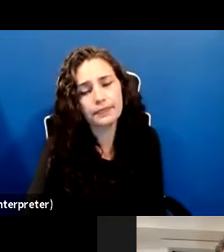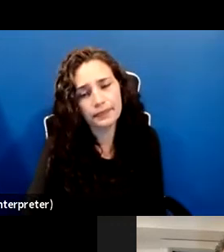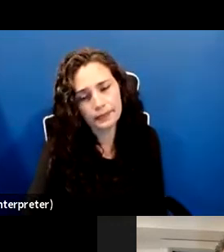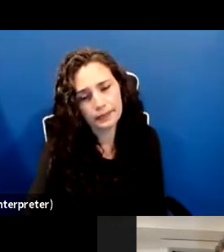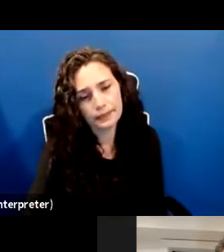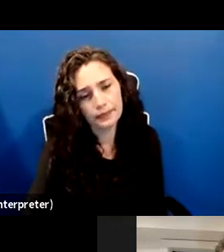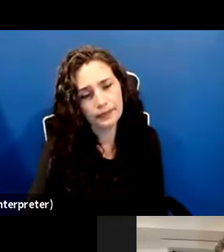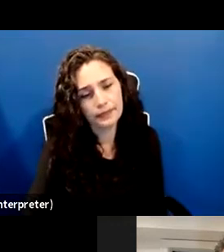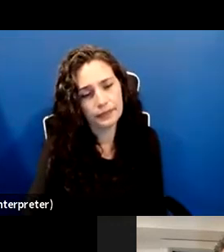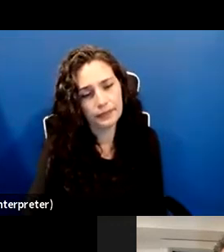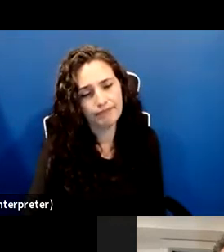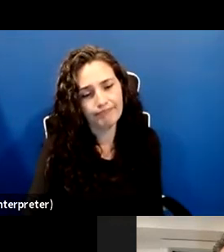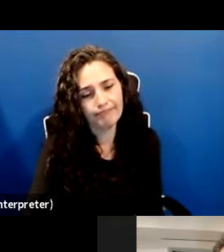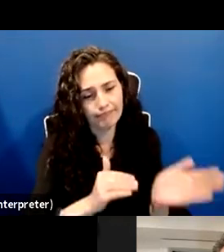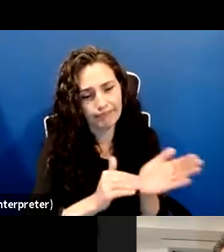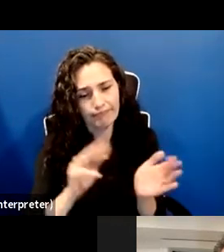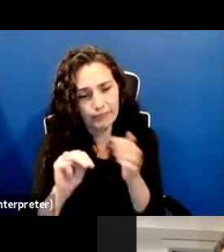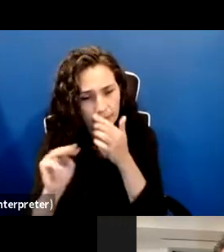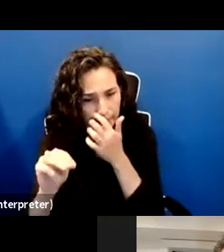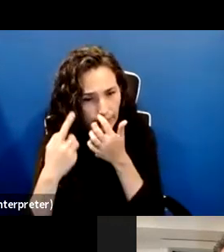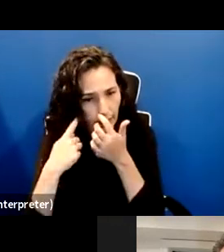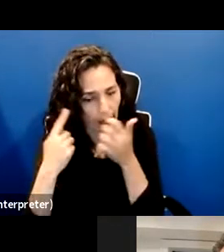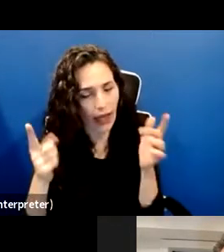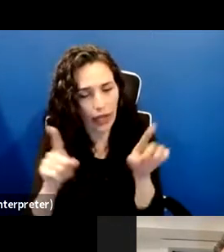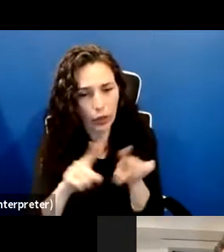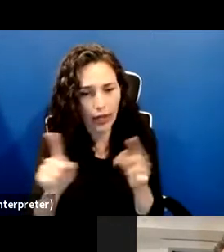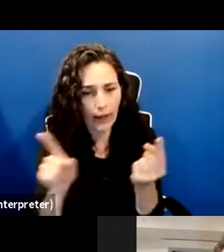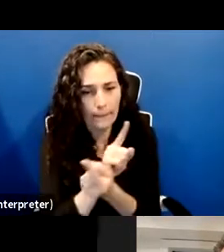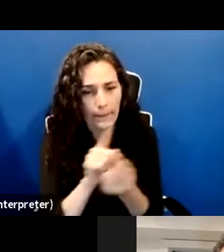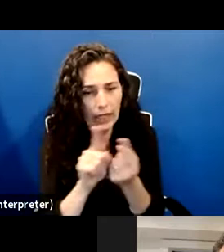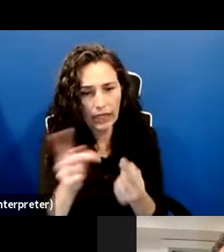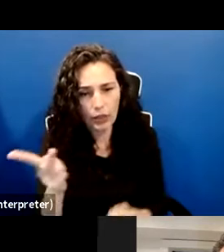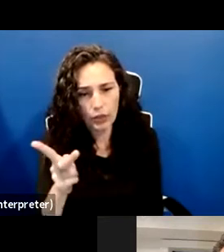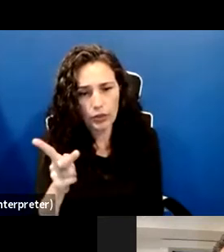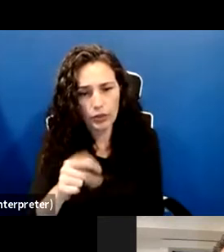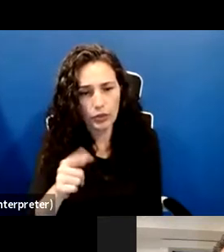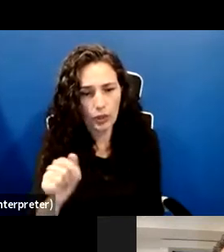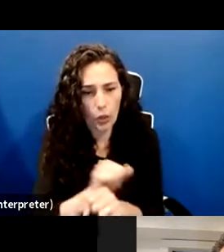Yeah. I agree. Meeting Adi and Ruthie, but just working from them, with working with them from the very beginning,